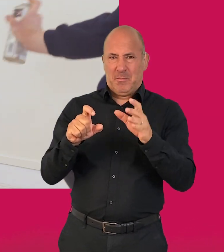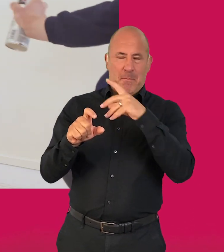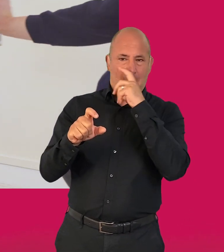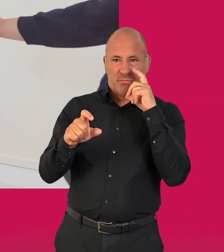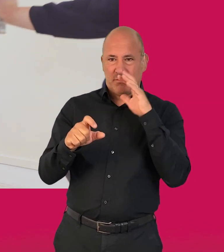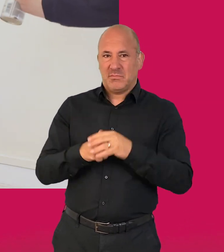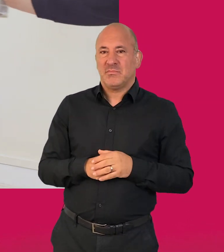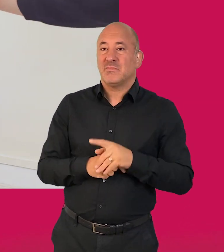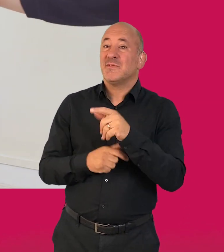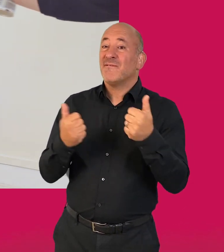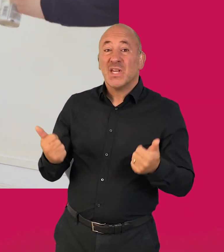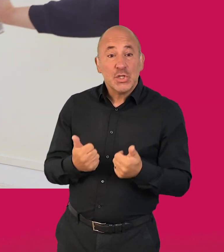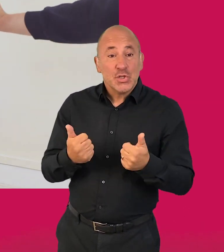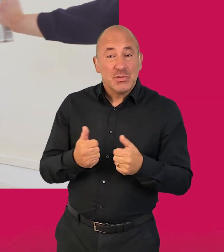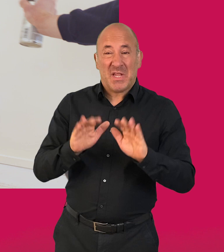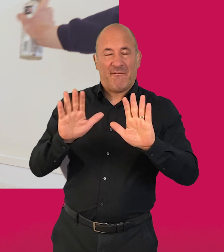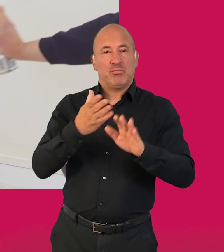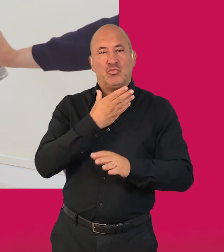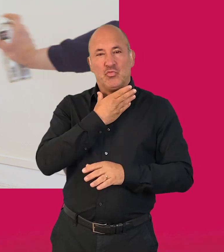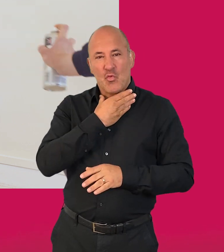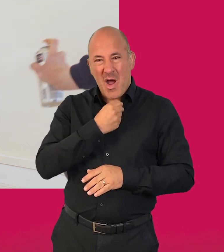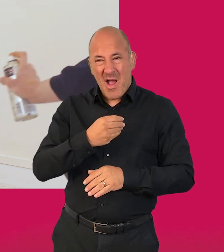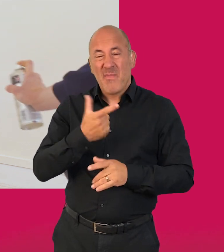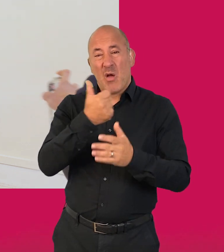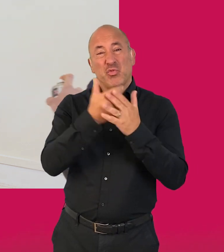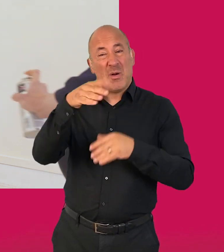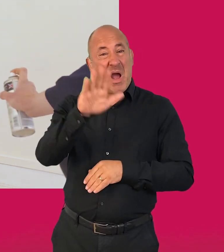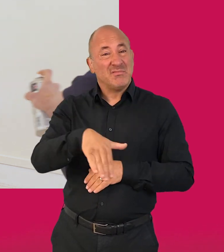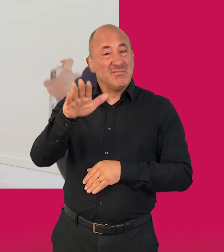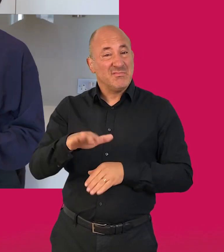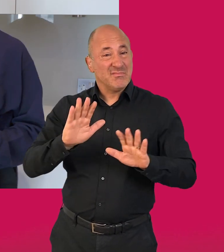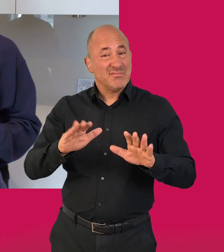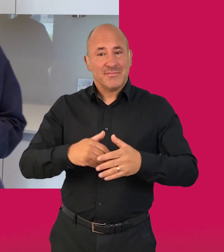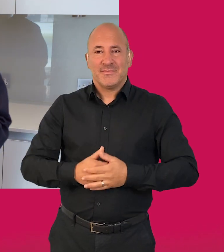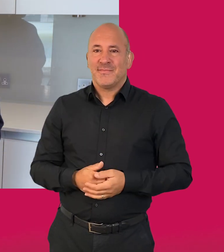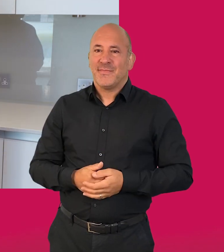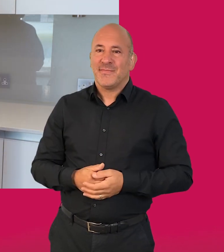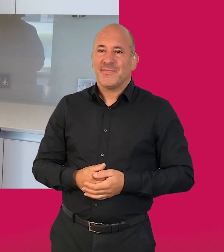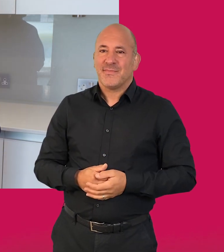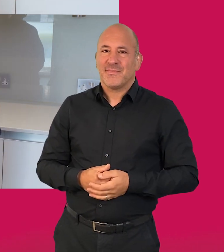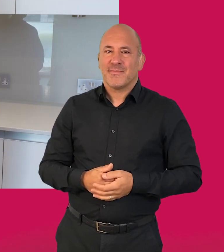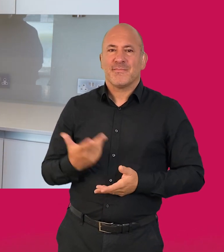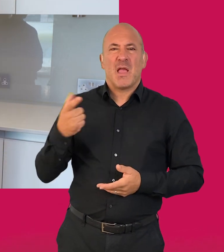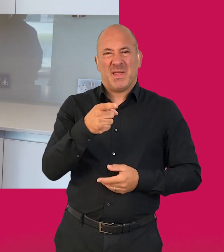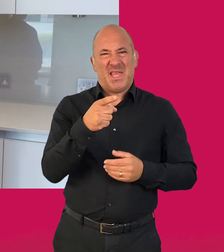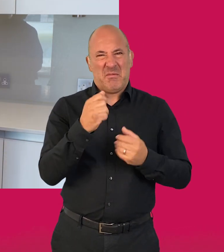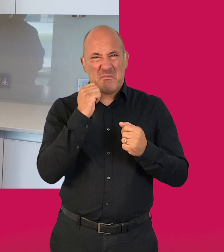Once that's done, let it dry and decorate as normal. If you find mould or mildew on your clothing,